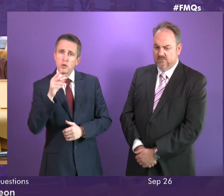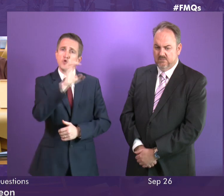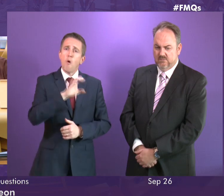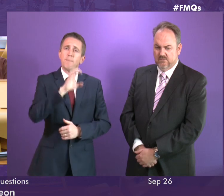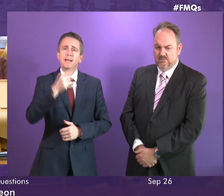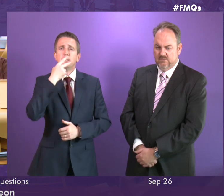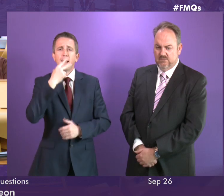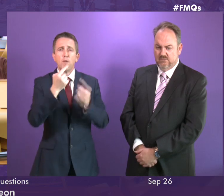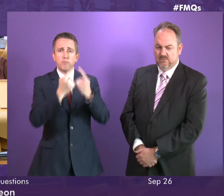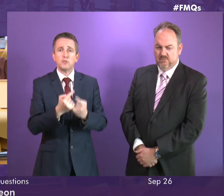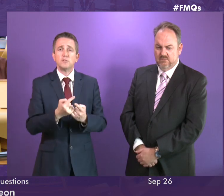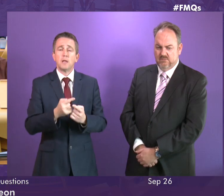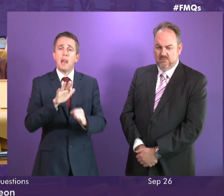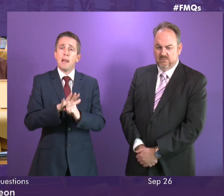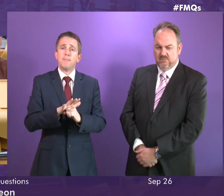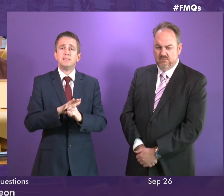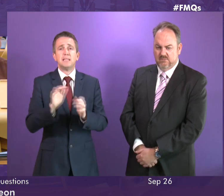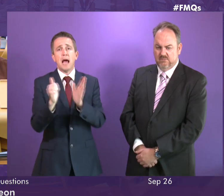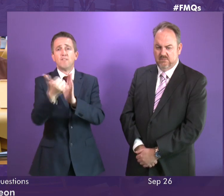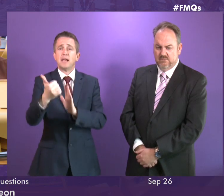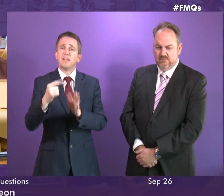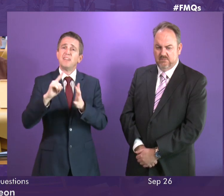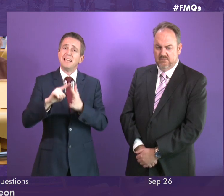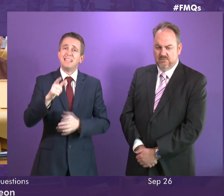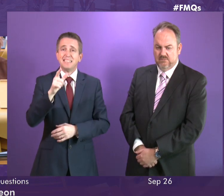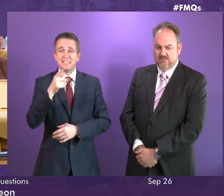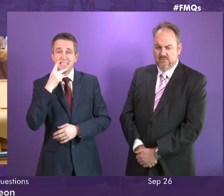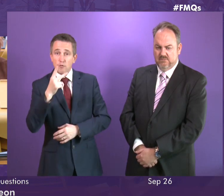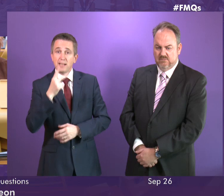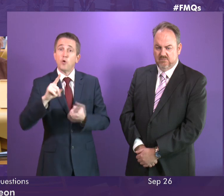products directive restricts the advertising of e-cigarettes and ensures that e-liquids